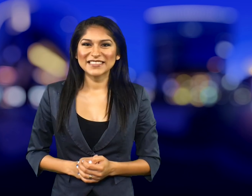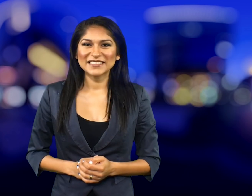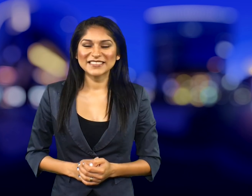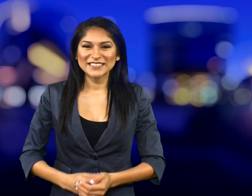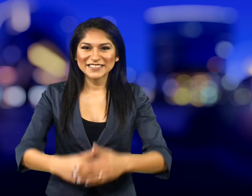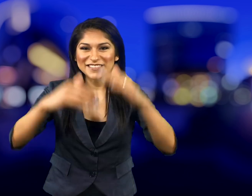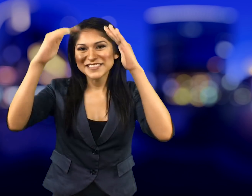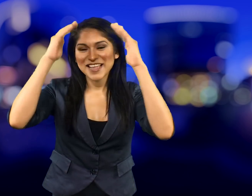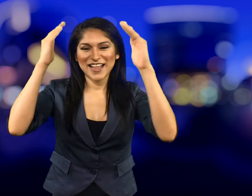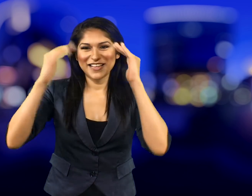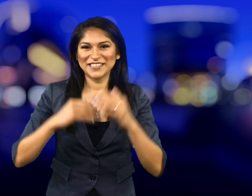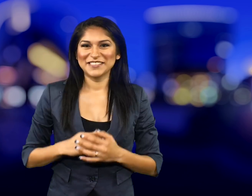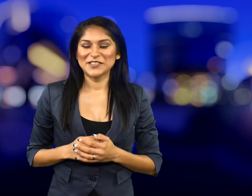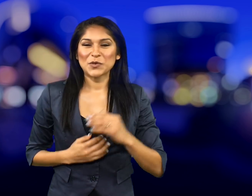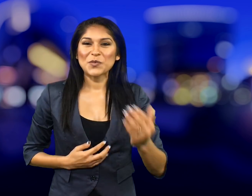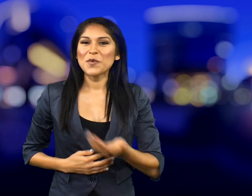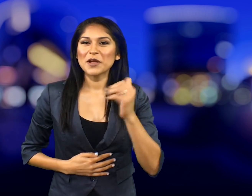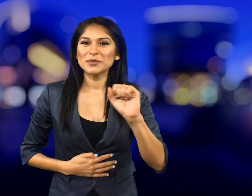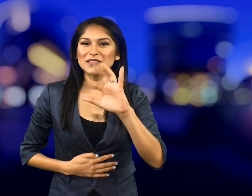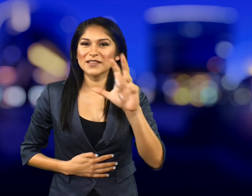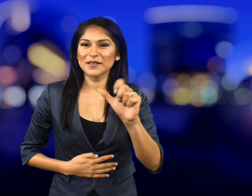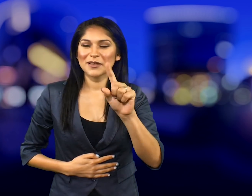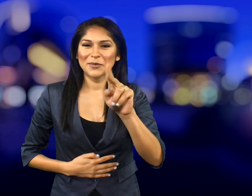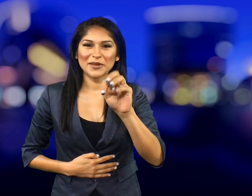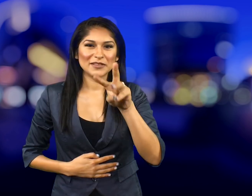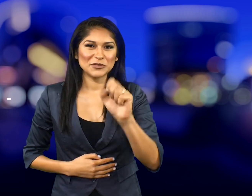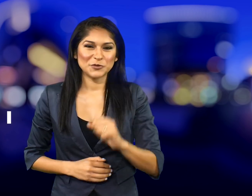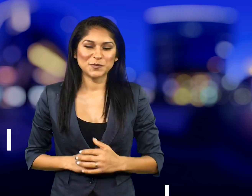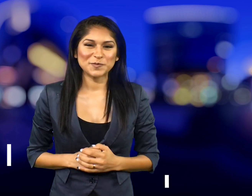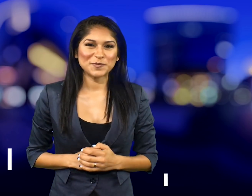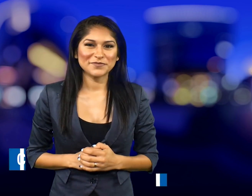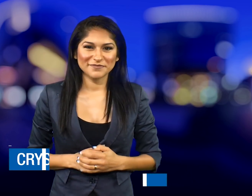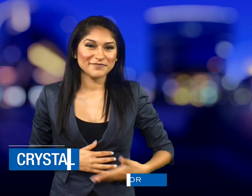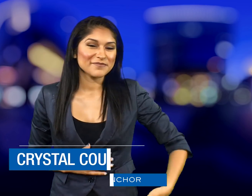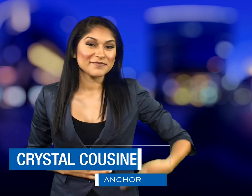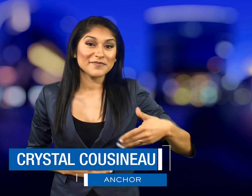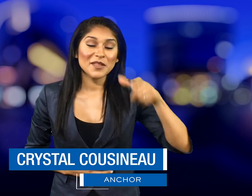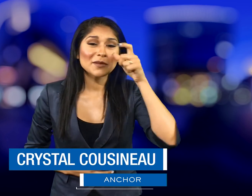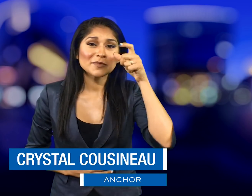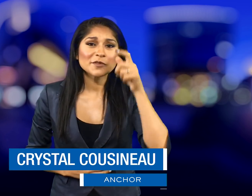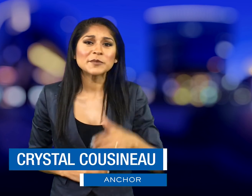Hello everyone. Welcome to Sign1News. I'm Crystal Cousineau.